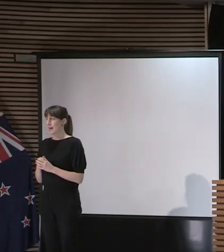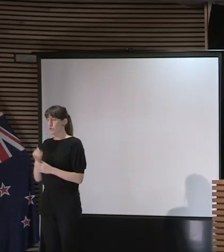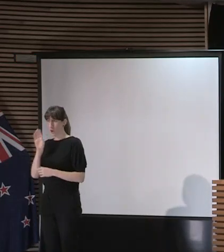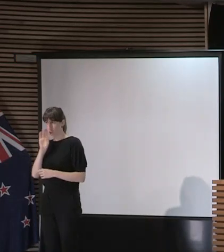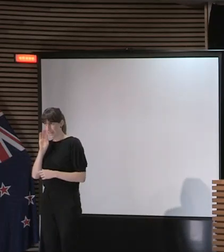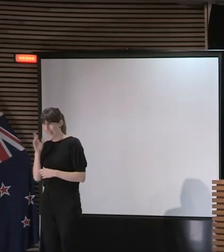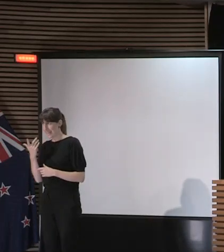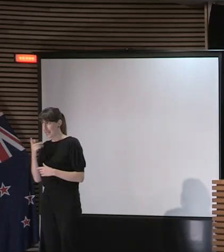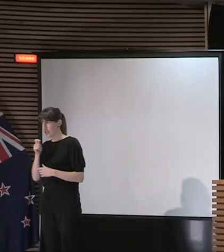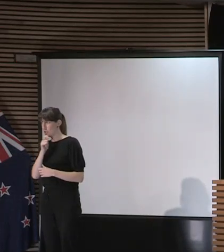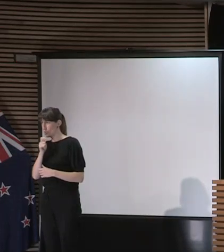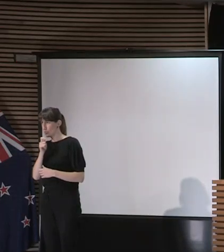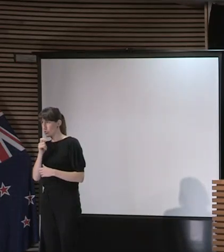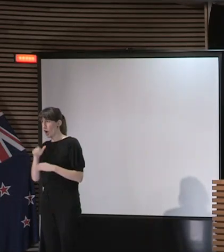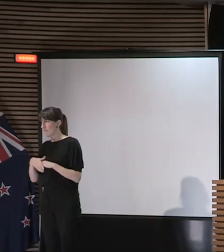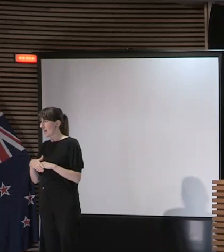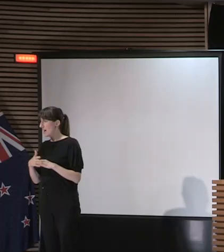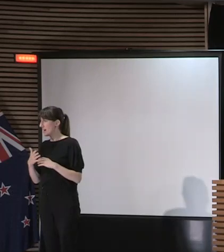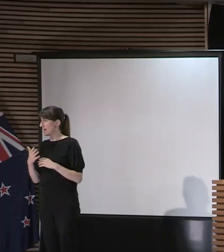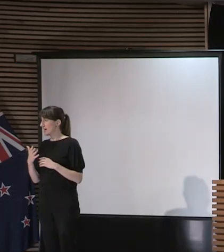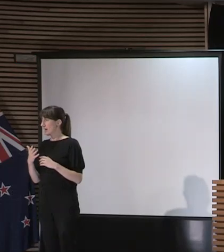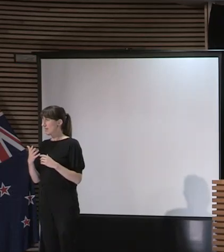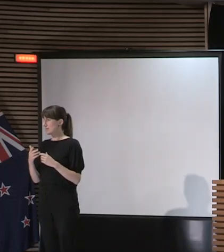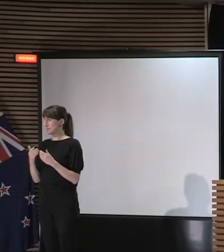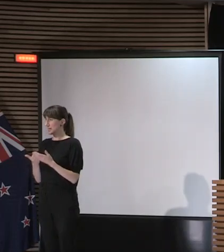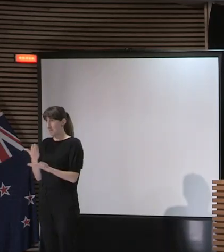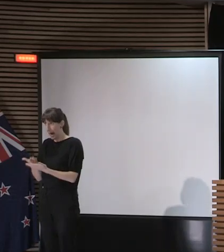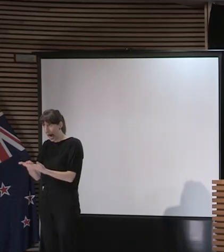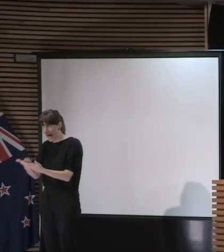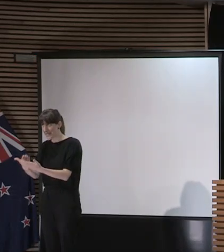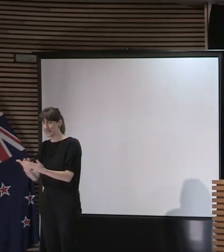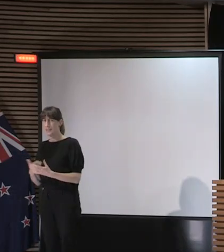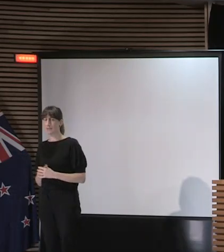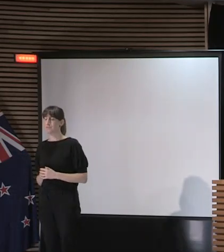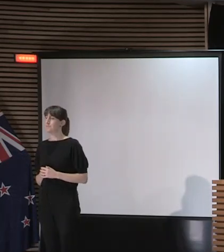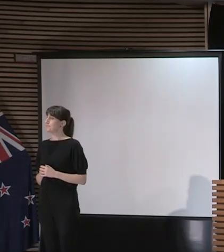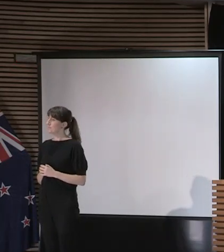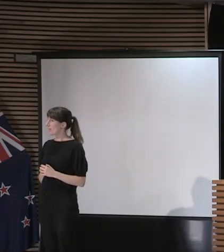they expecting? And have some teachers been asked to help out at other schools because of demand?